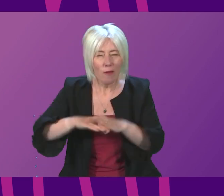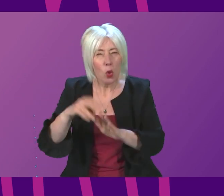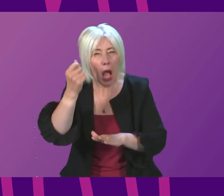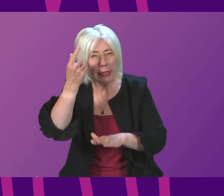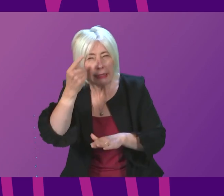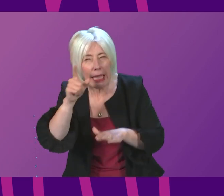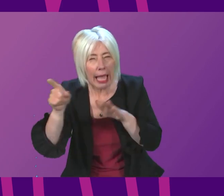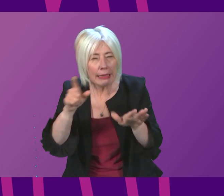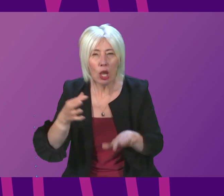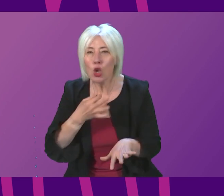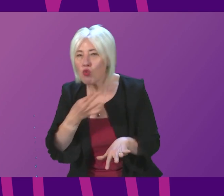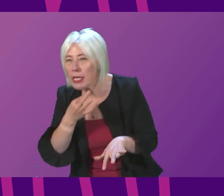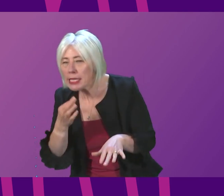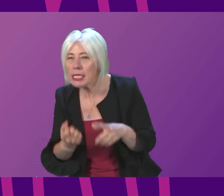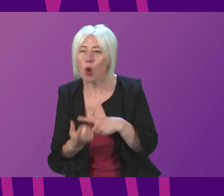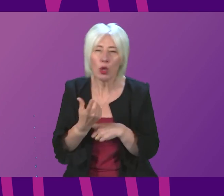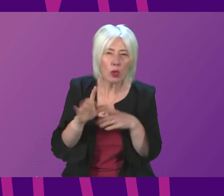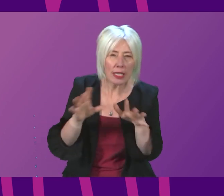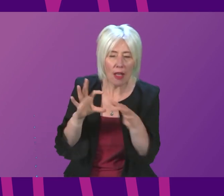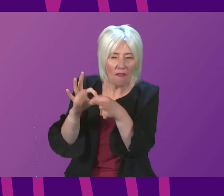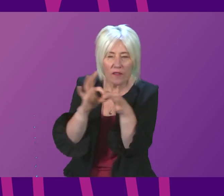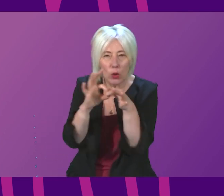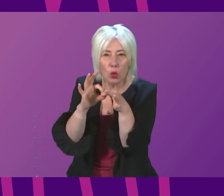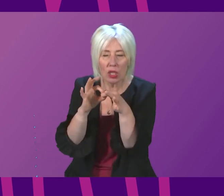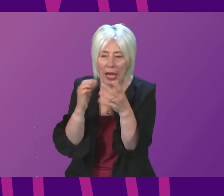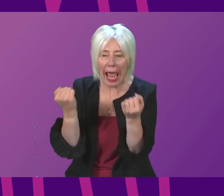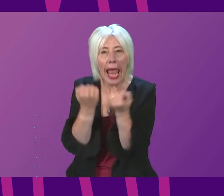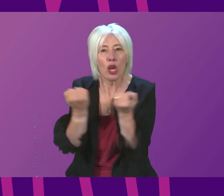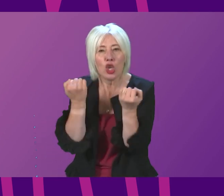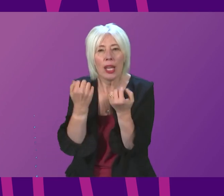both the risks and the opportunities that fusion energy technology presents.